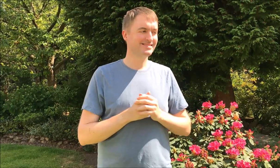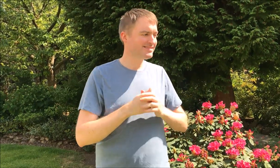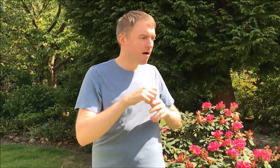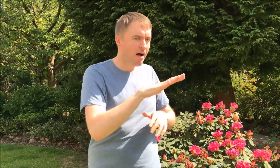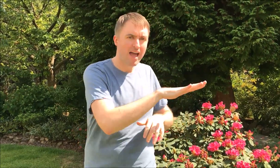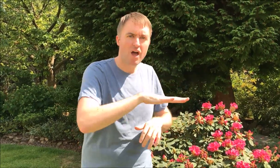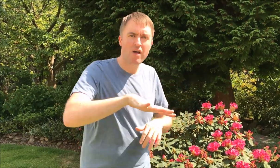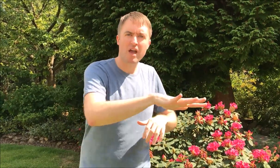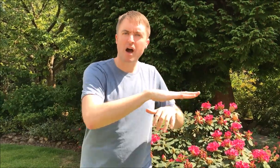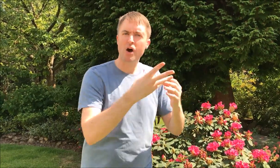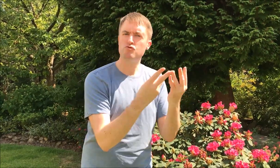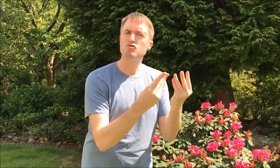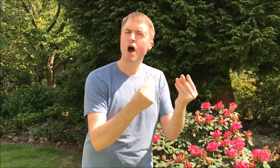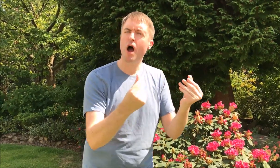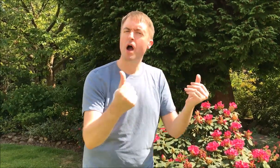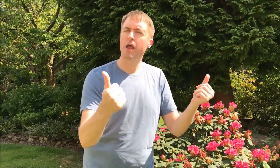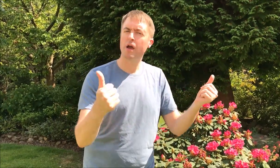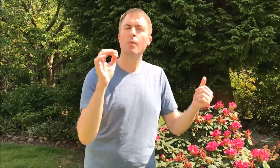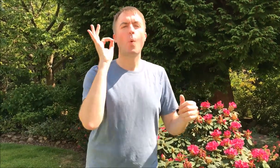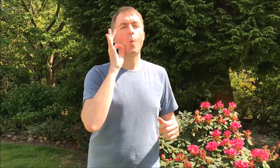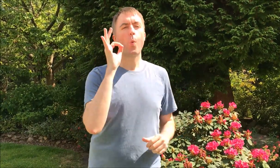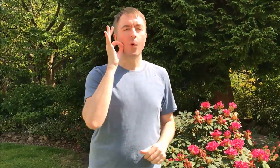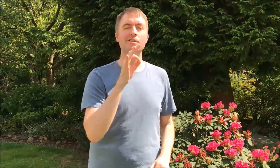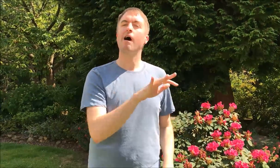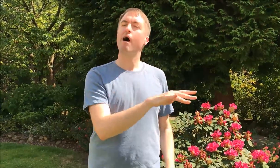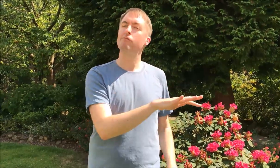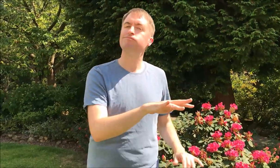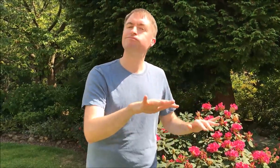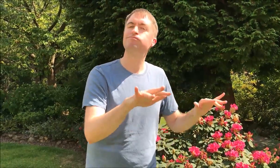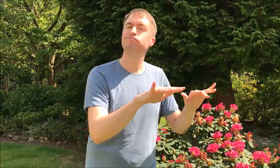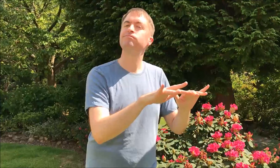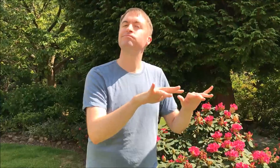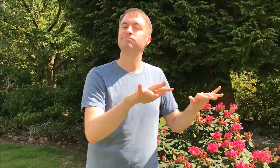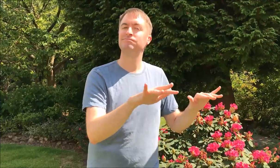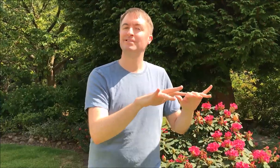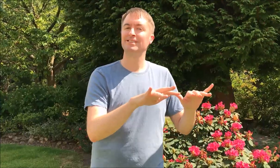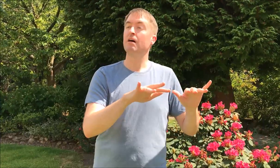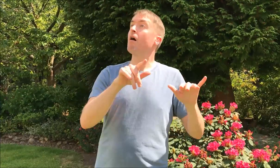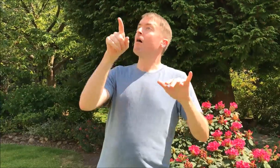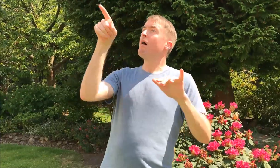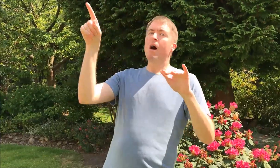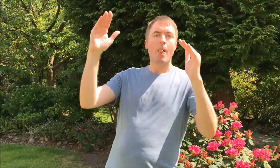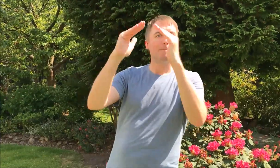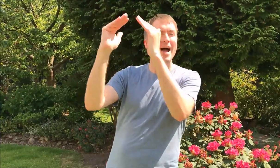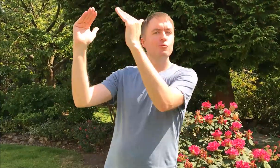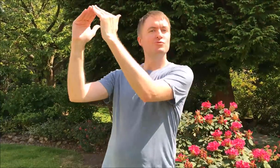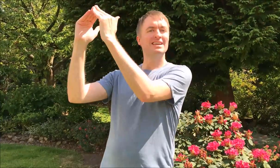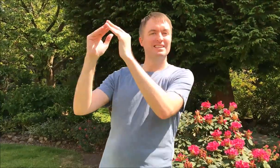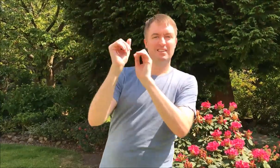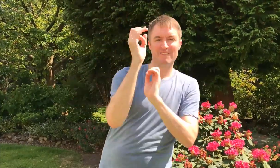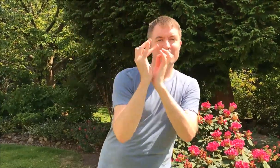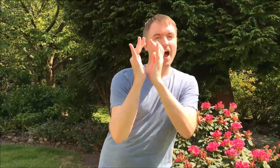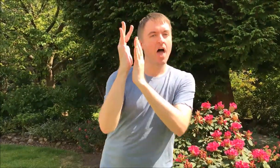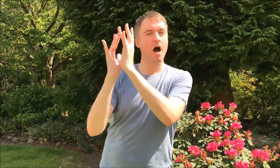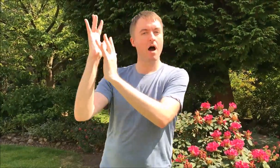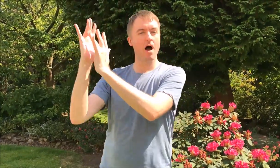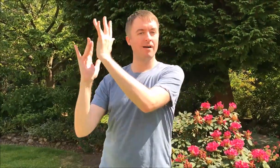I saw water in the desert And fire in the mountains: